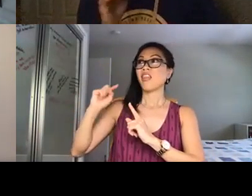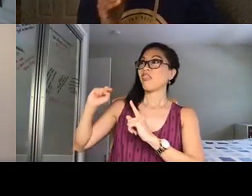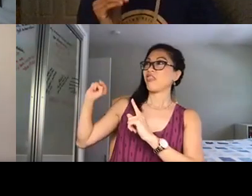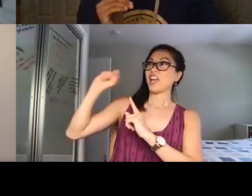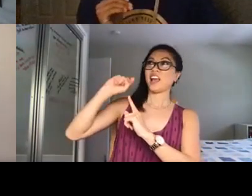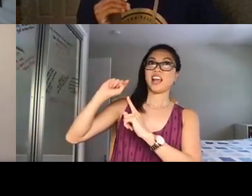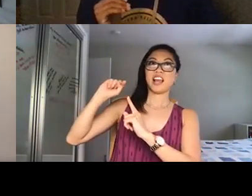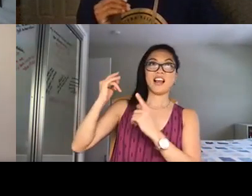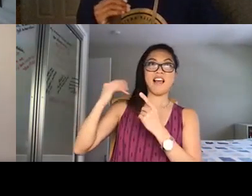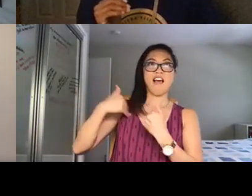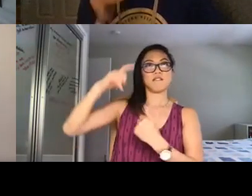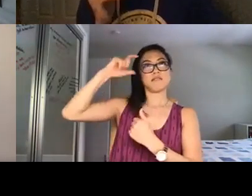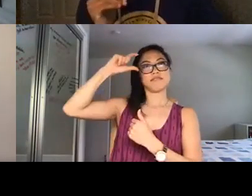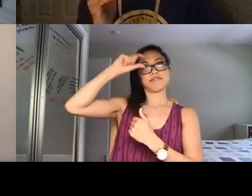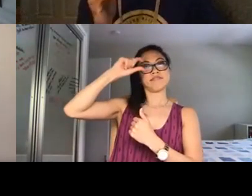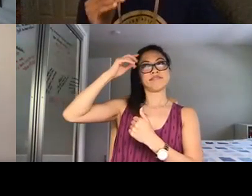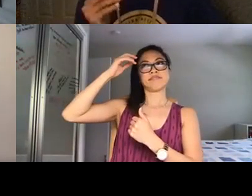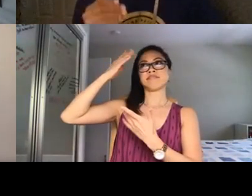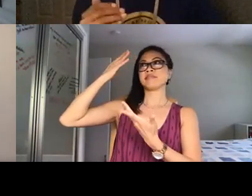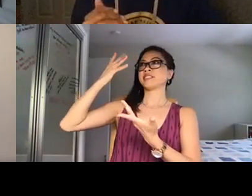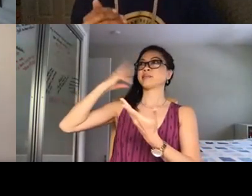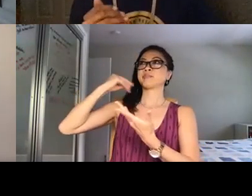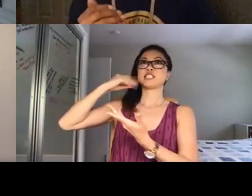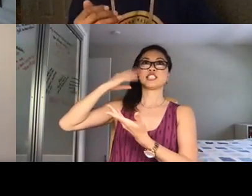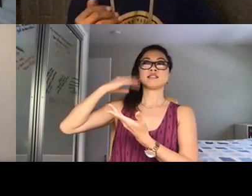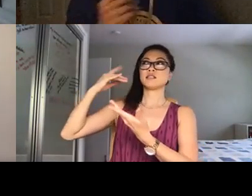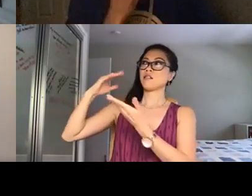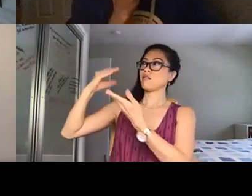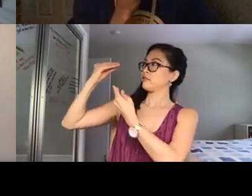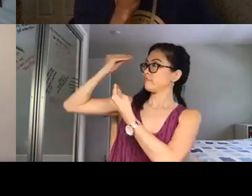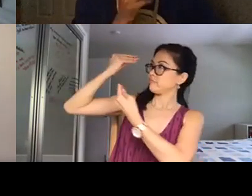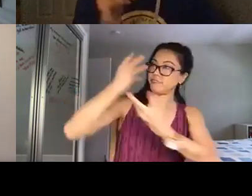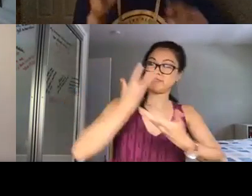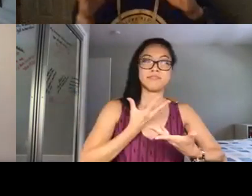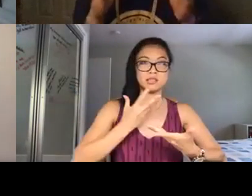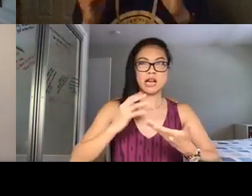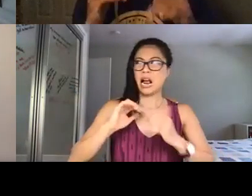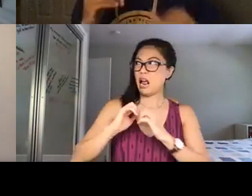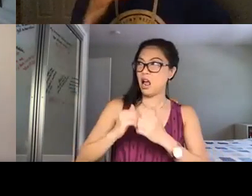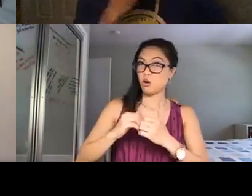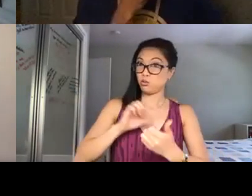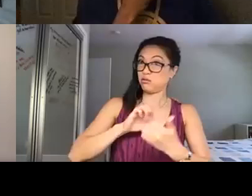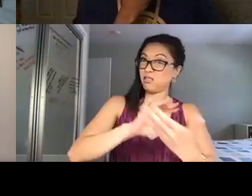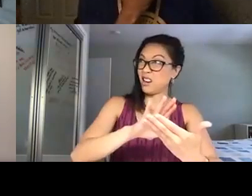or to just substantiate the way we are attacking it already. So these are kind of the multiple layers